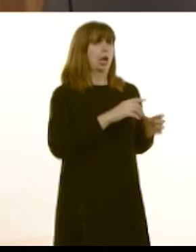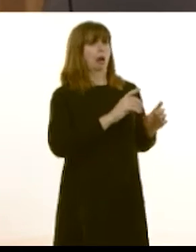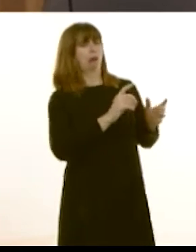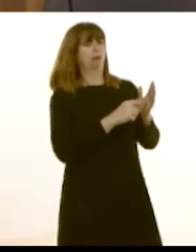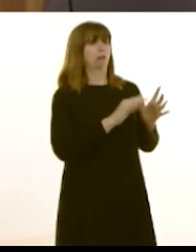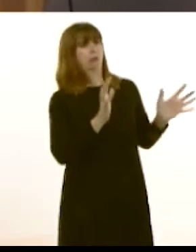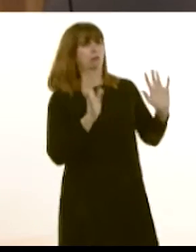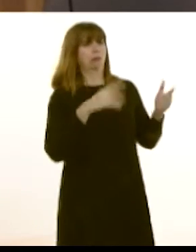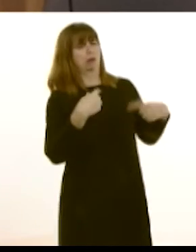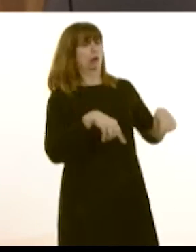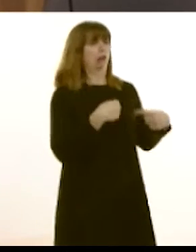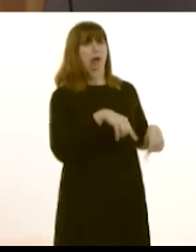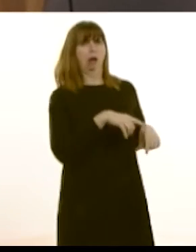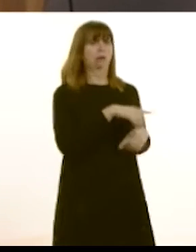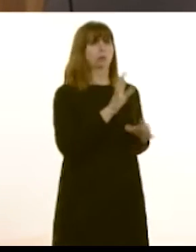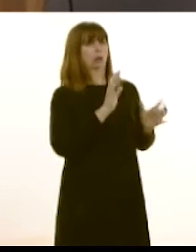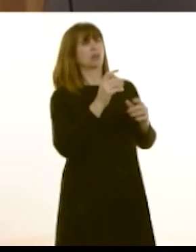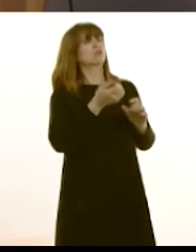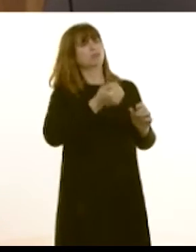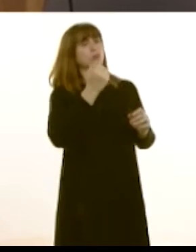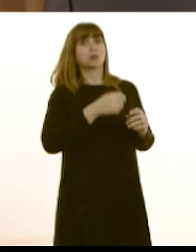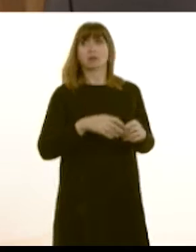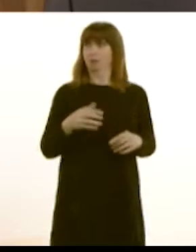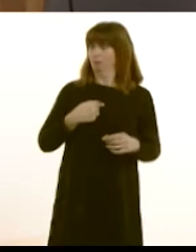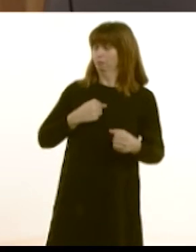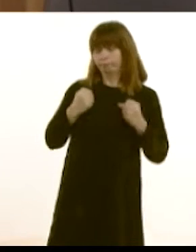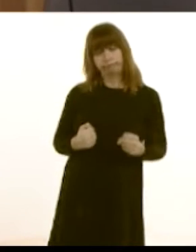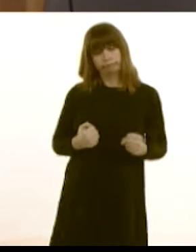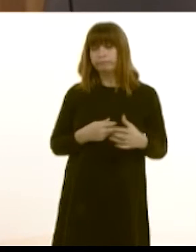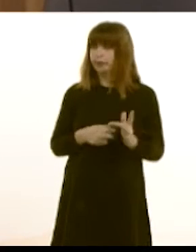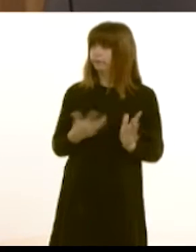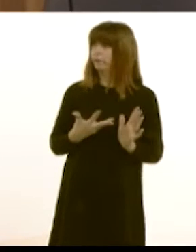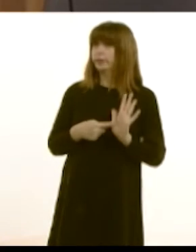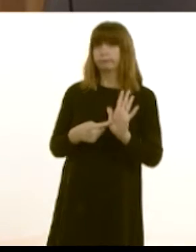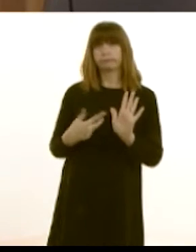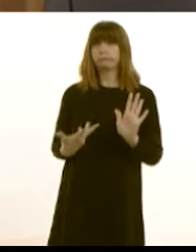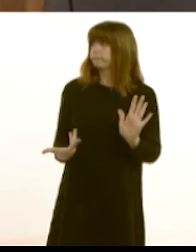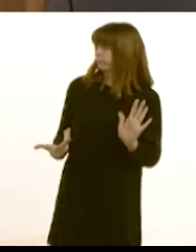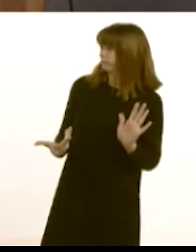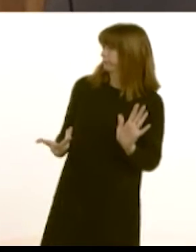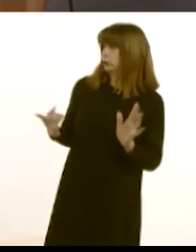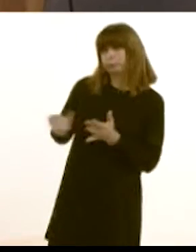TAN 15 is perfectly clear, but itís absolutely crucial that local authorities follow TAN